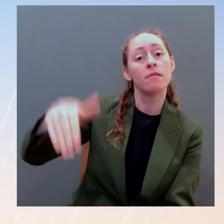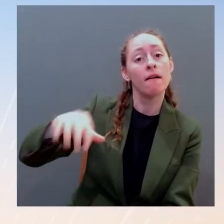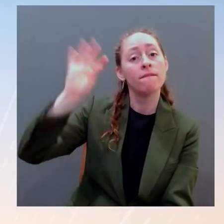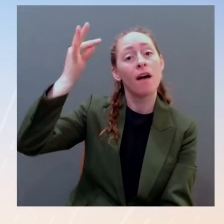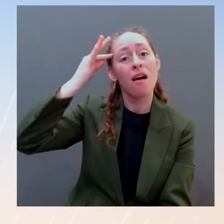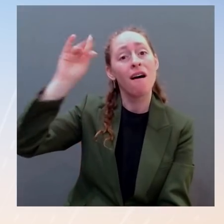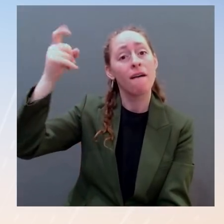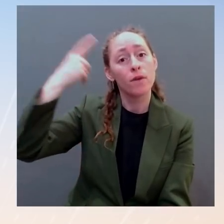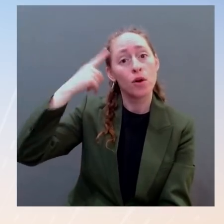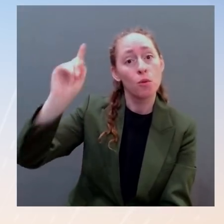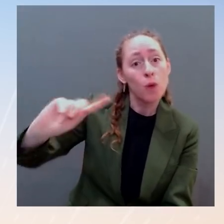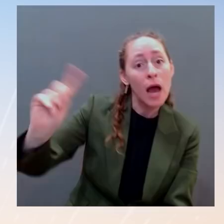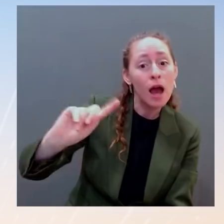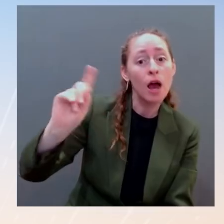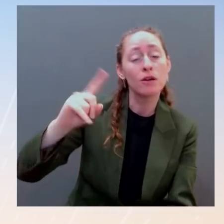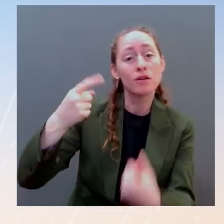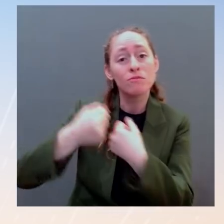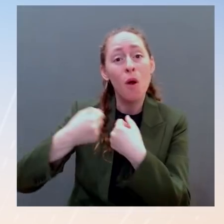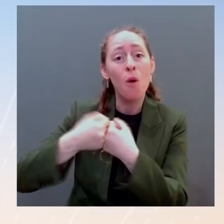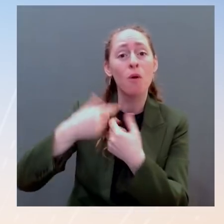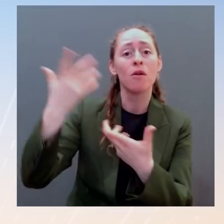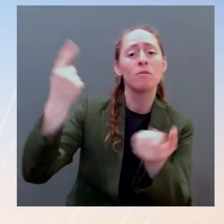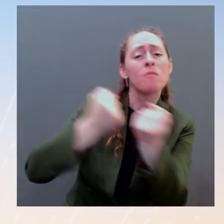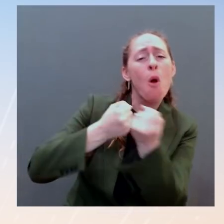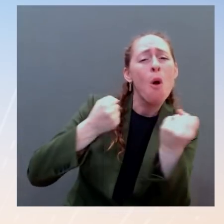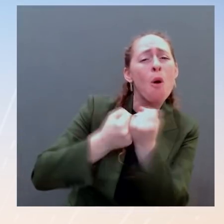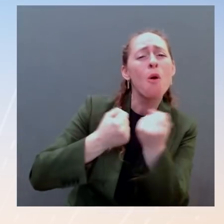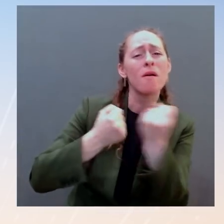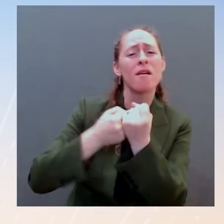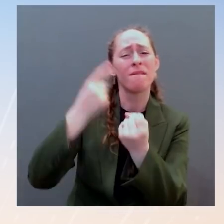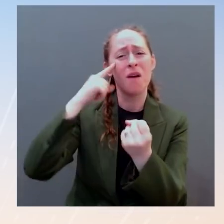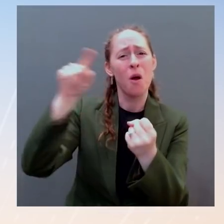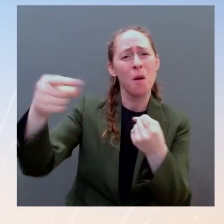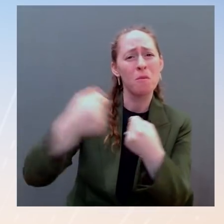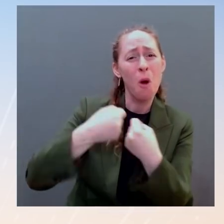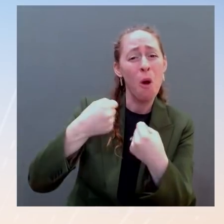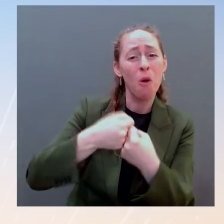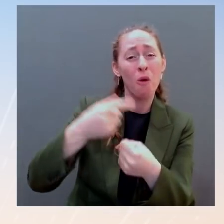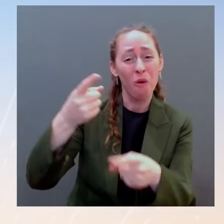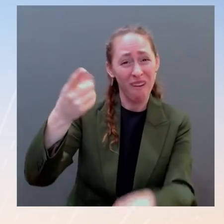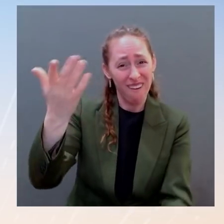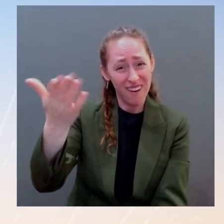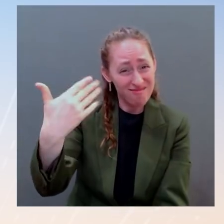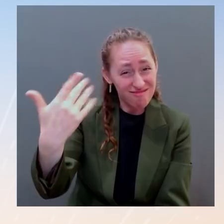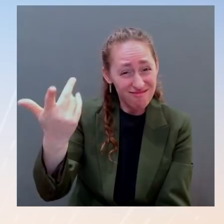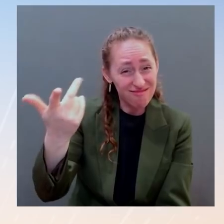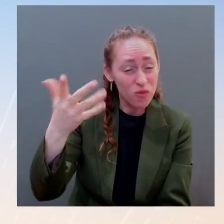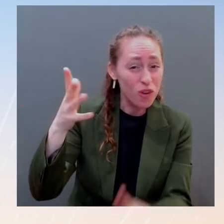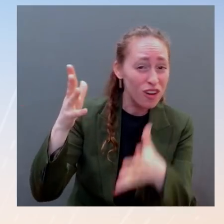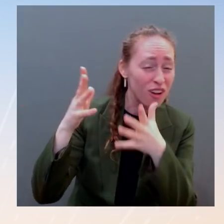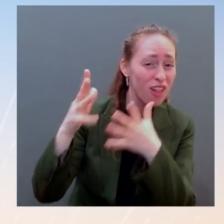these kinds of issues. Is that being looked at? Is that being -- is that being -- Ms. Psaki: Can you give me a more specific request